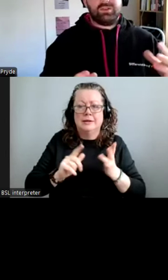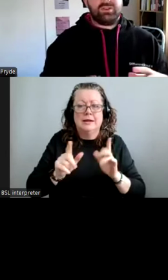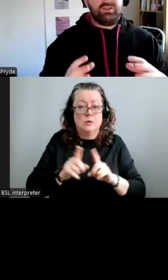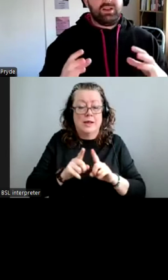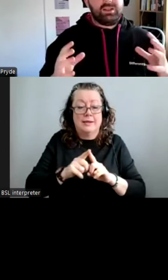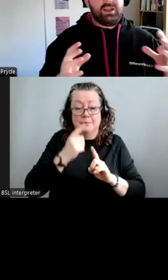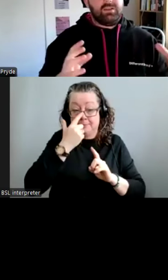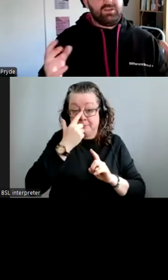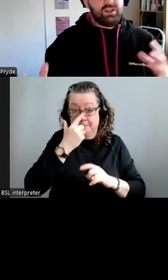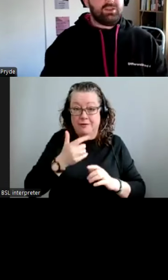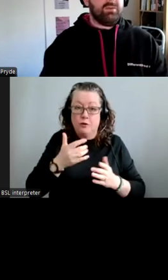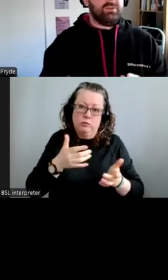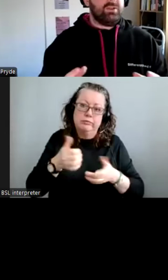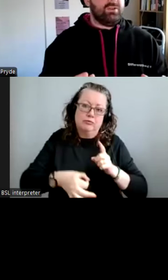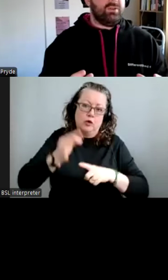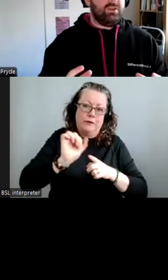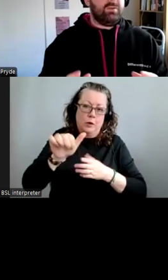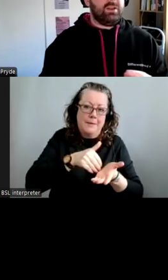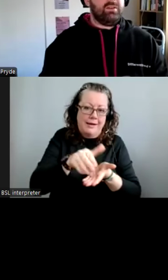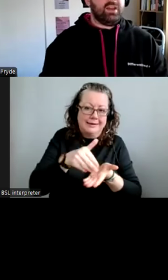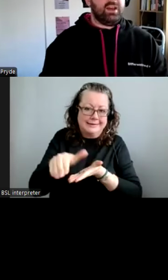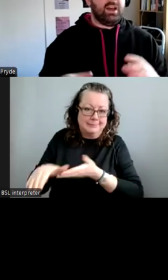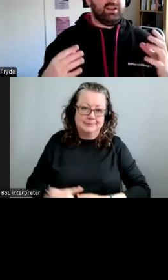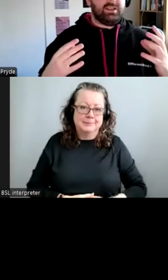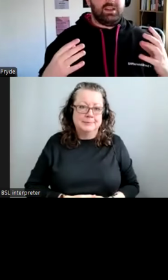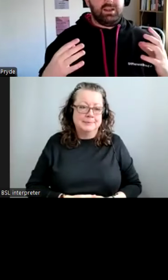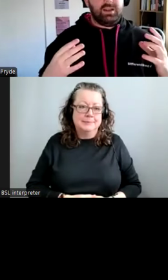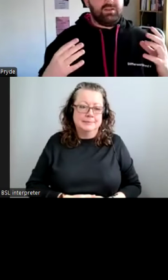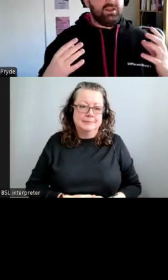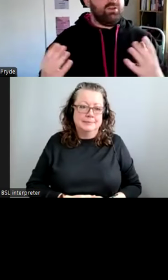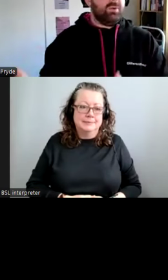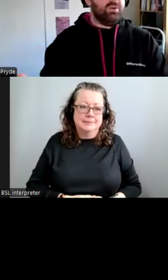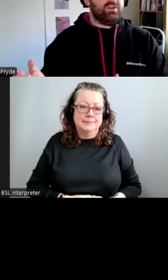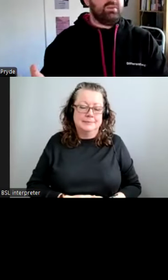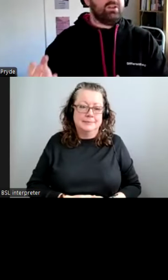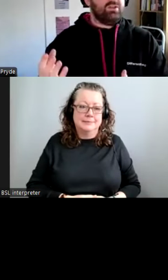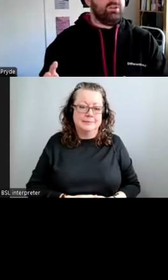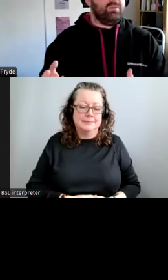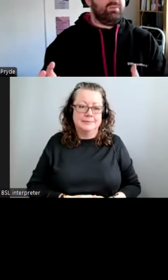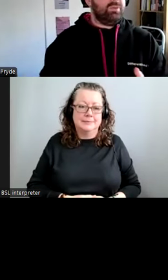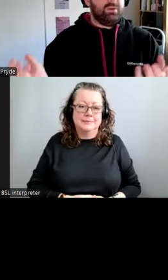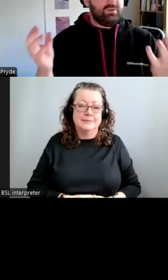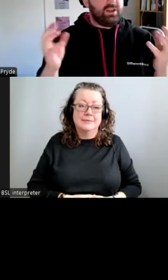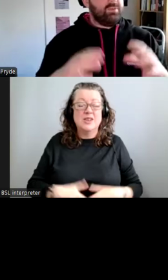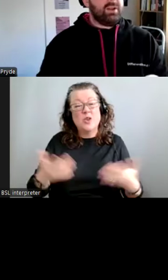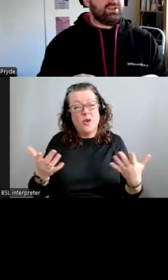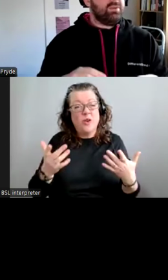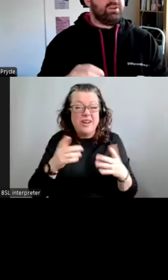Structure is the foundation. You can think of that as a Lego board in which you put Lego bricks on,